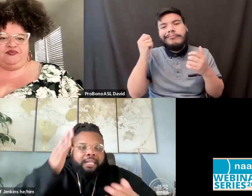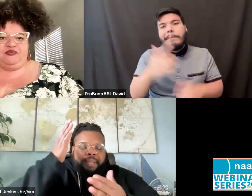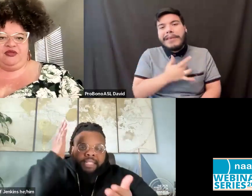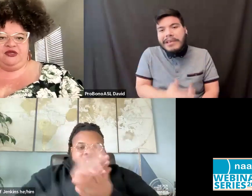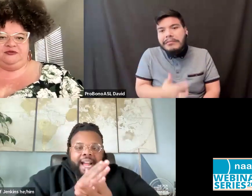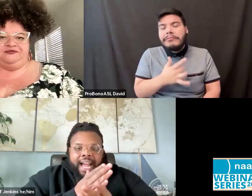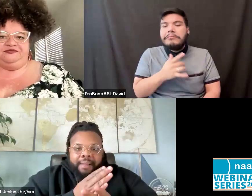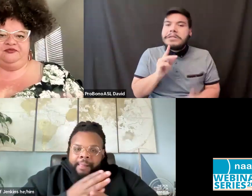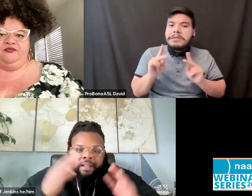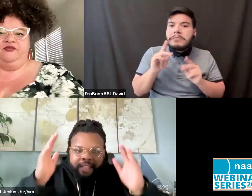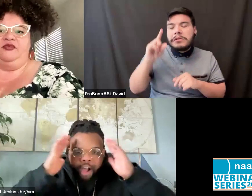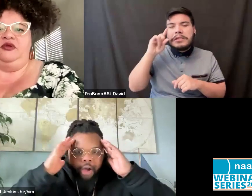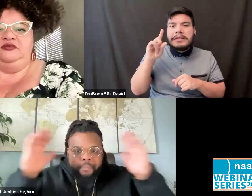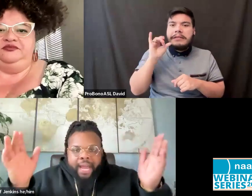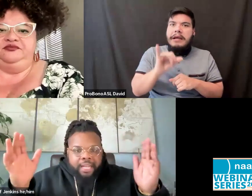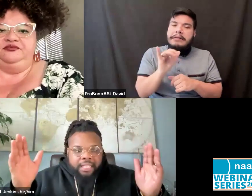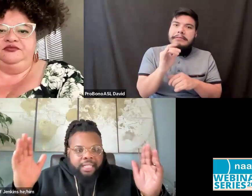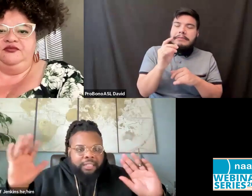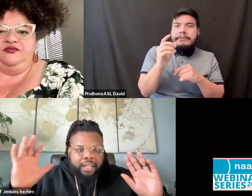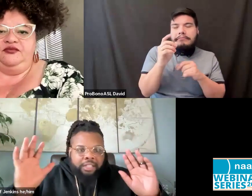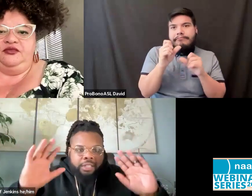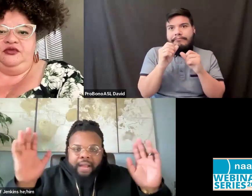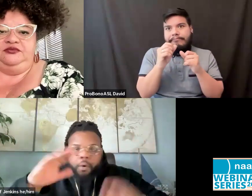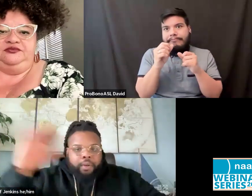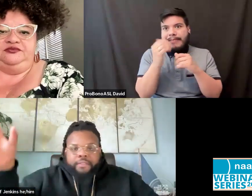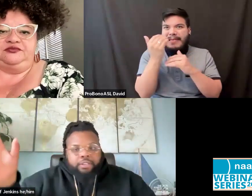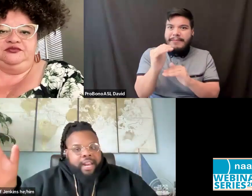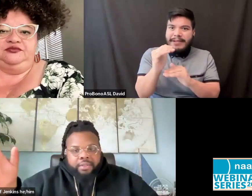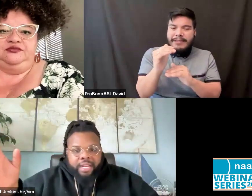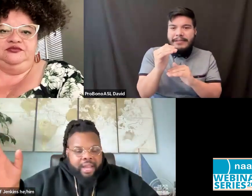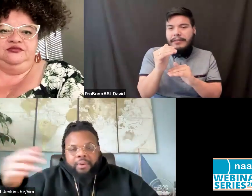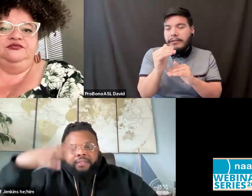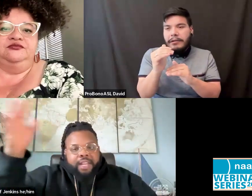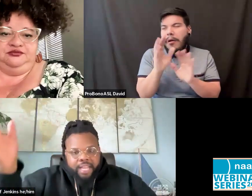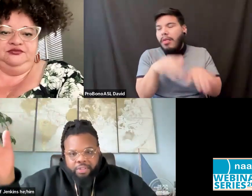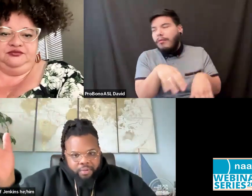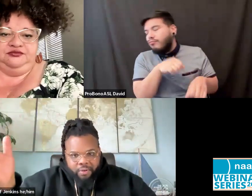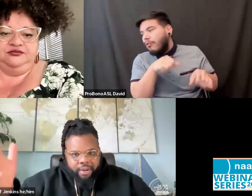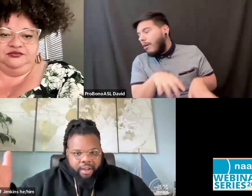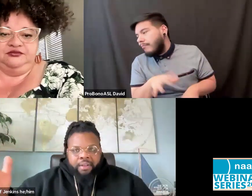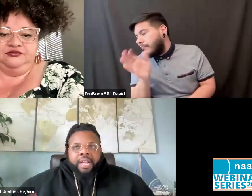something is finite, they automatically just like, don't even try to do it. They won't even look into it more, you know?